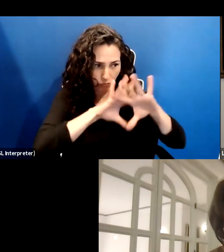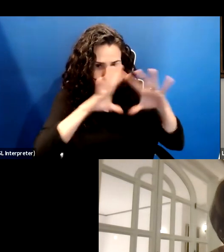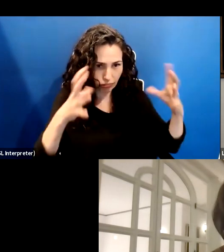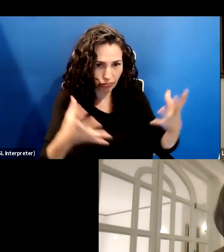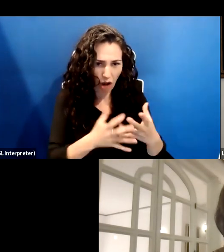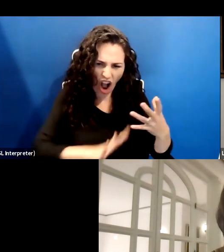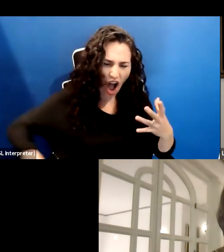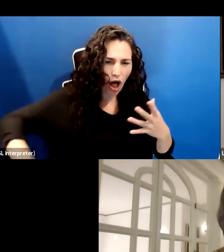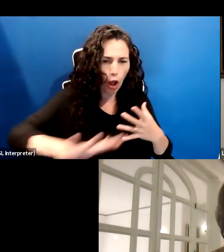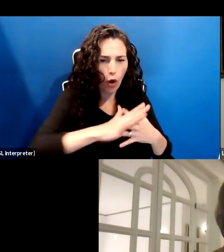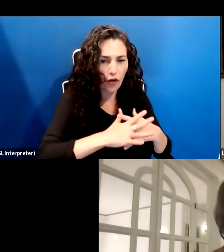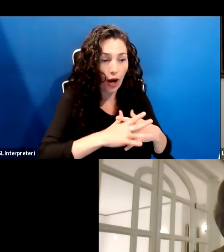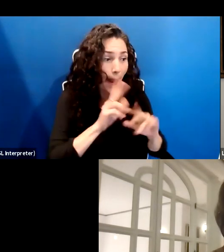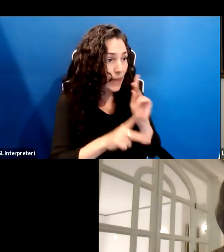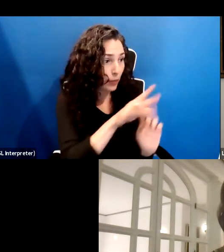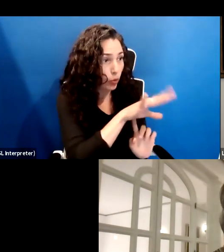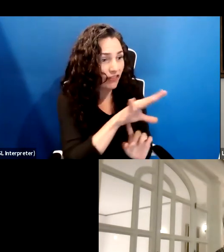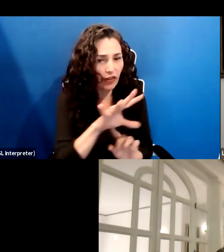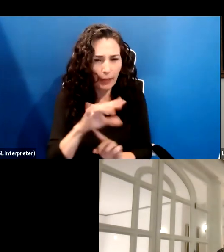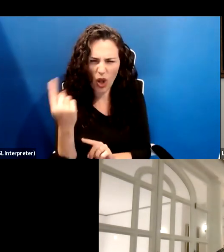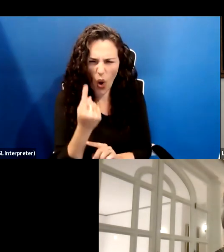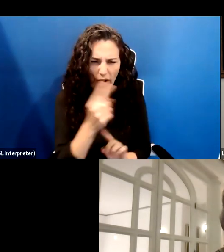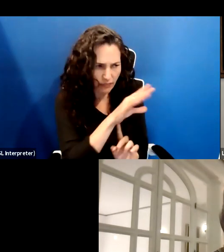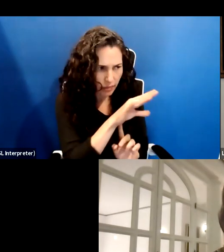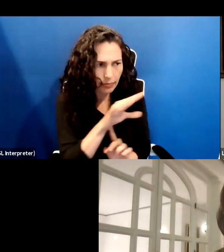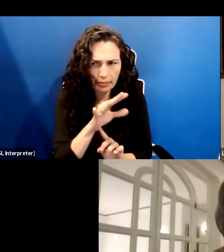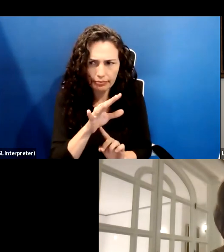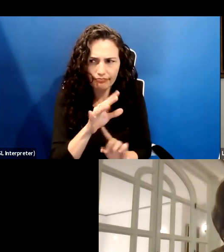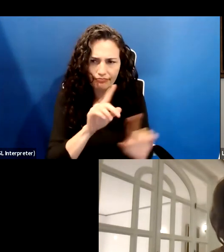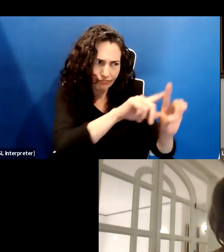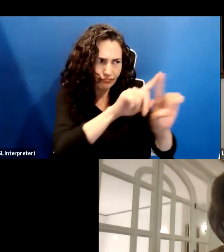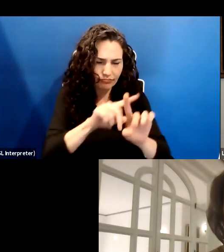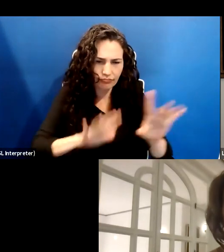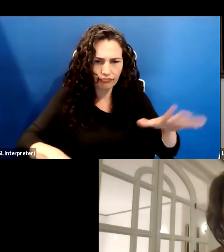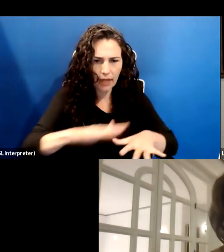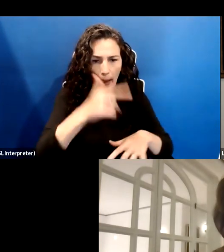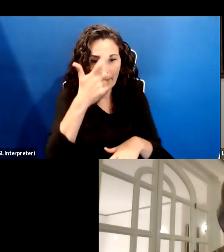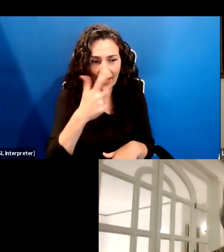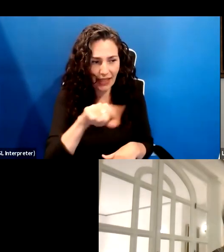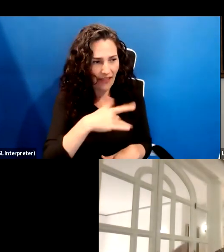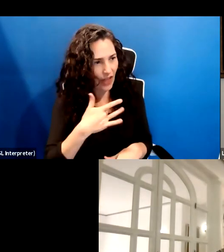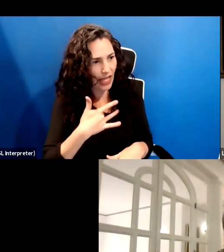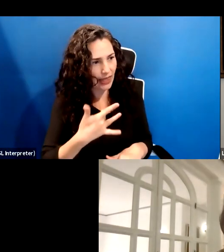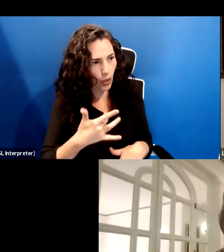because people felt like they were going through this life changing experience and that they should be filming everything